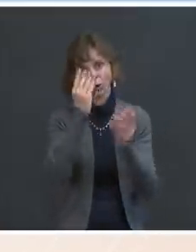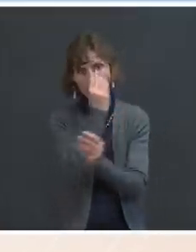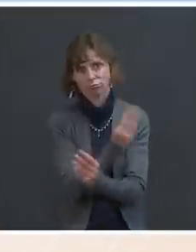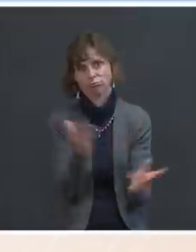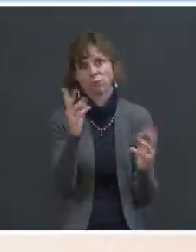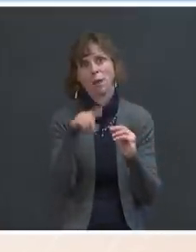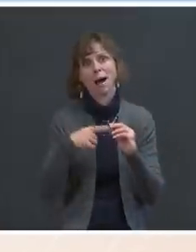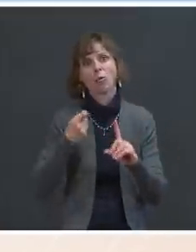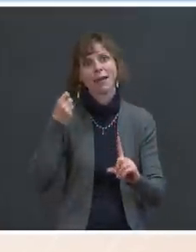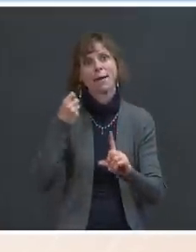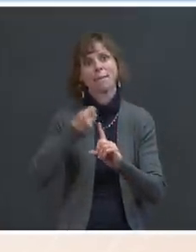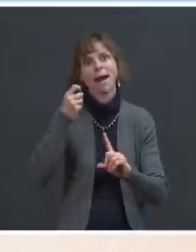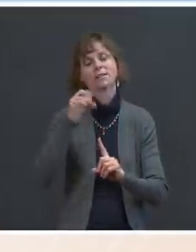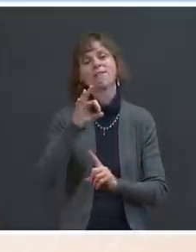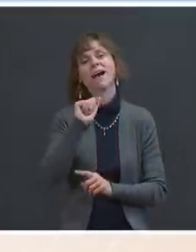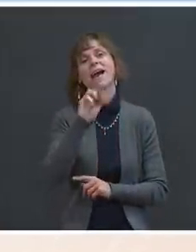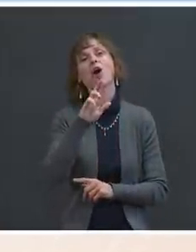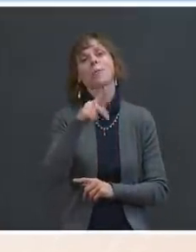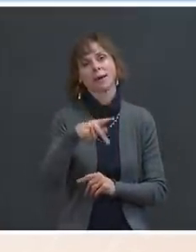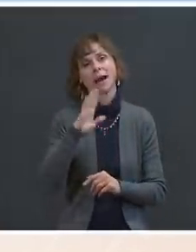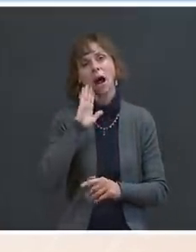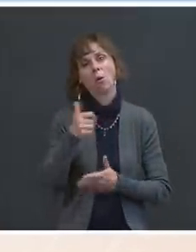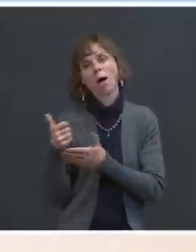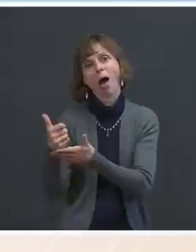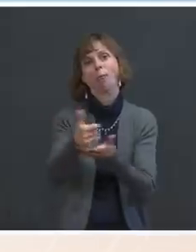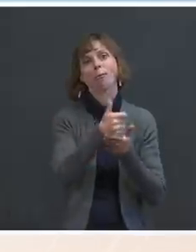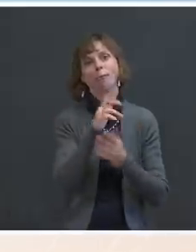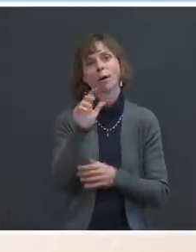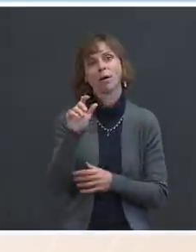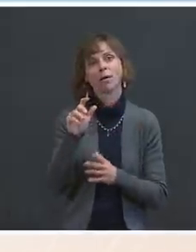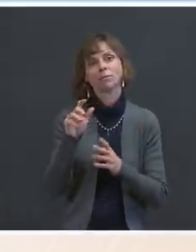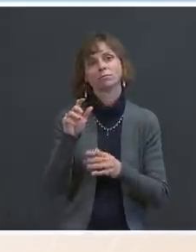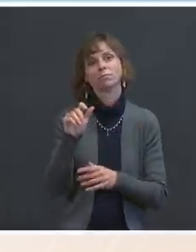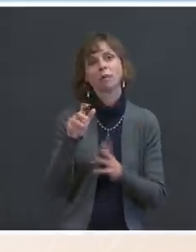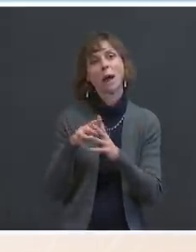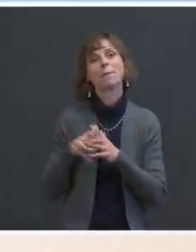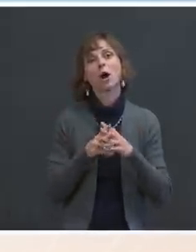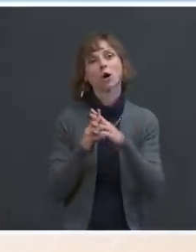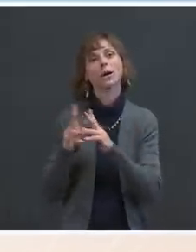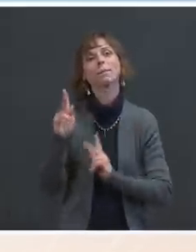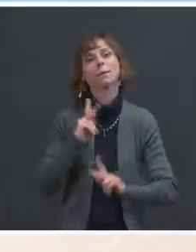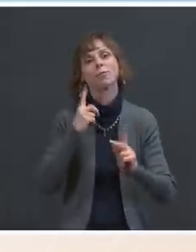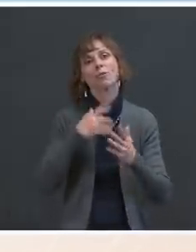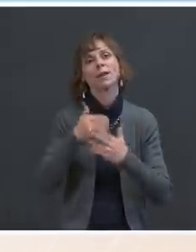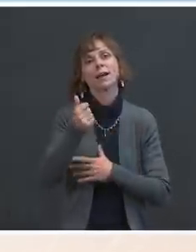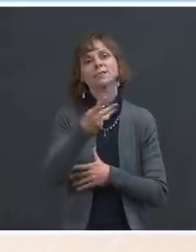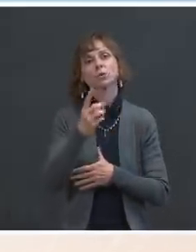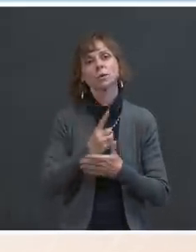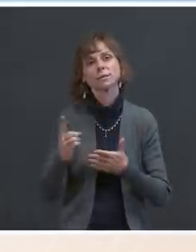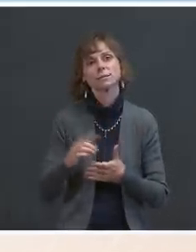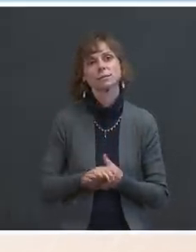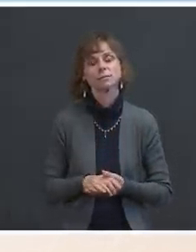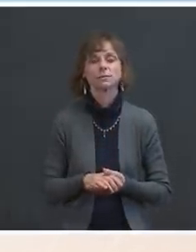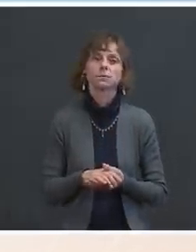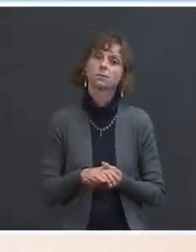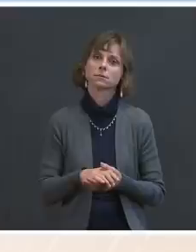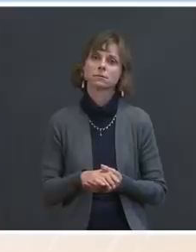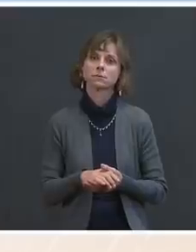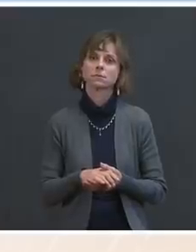of the American Rescue Plan and how it's going to help the American people over the course of the next few weeks. The Press: Ron Klain said last night